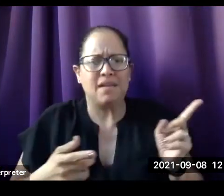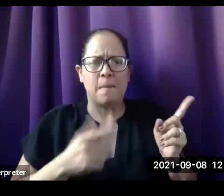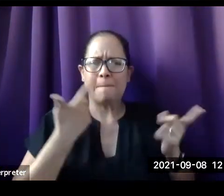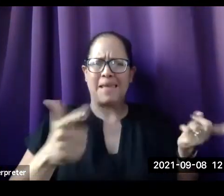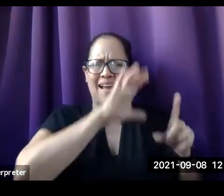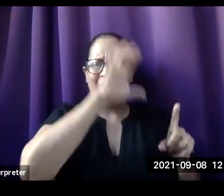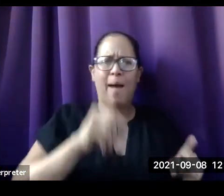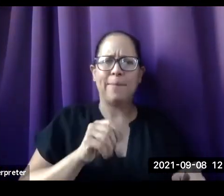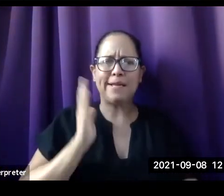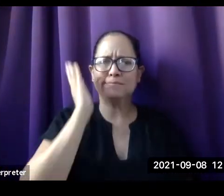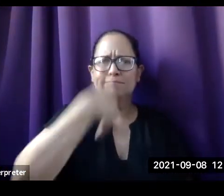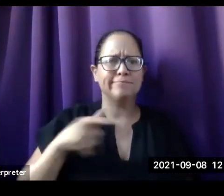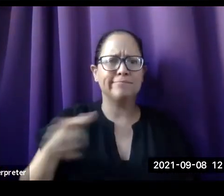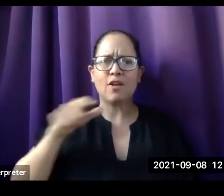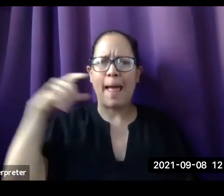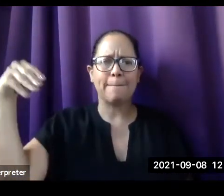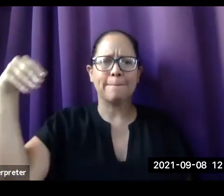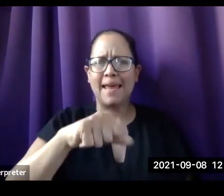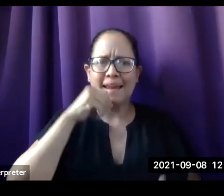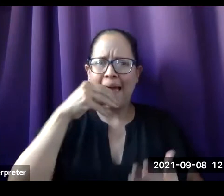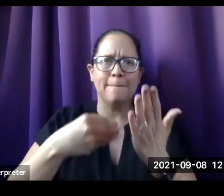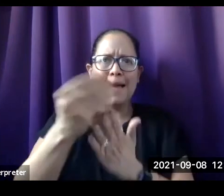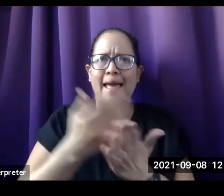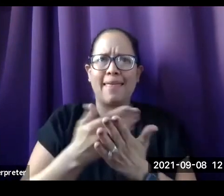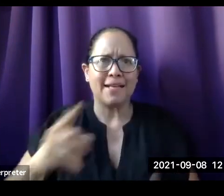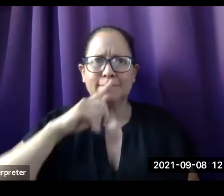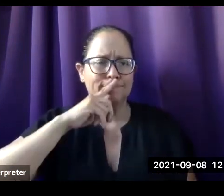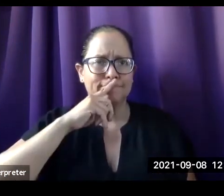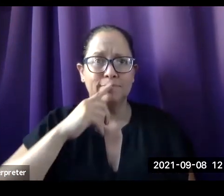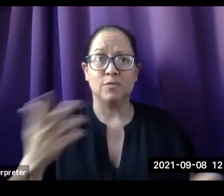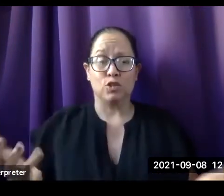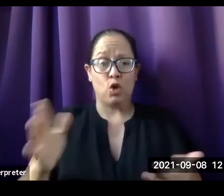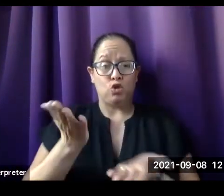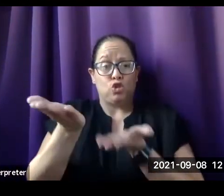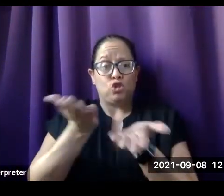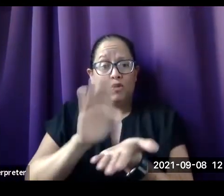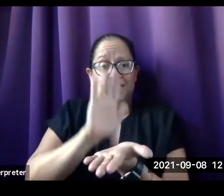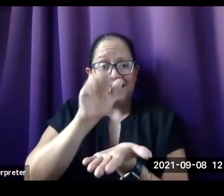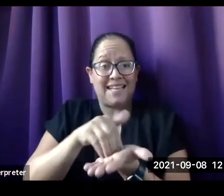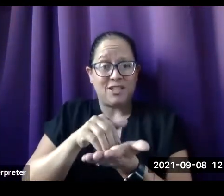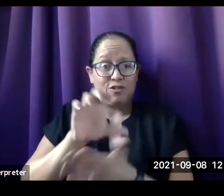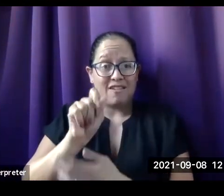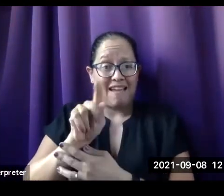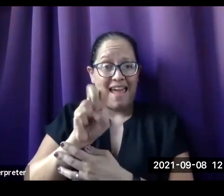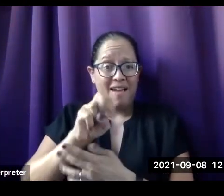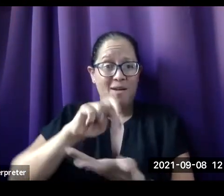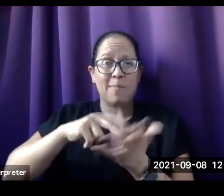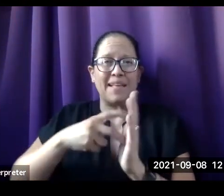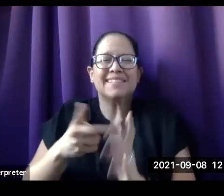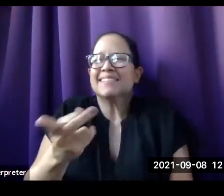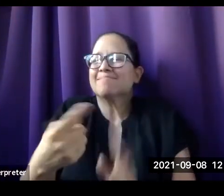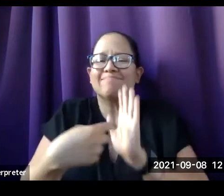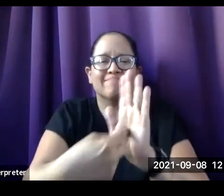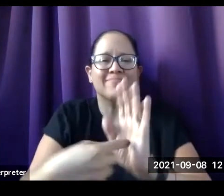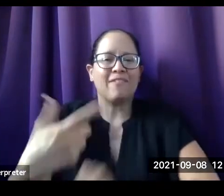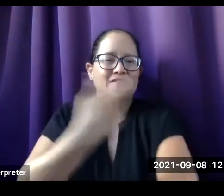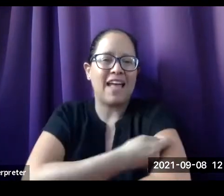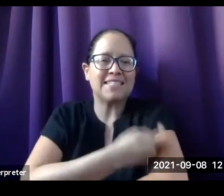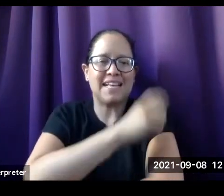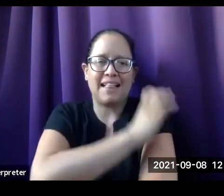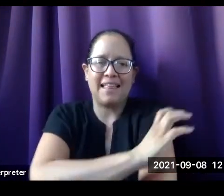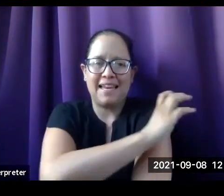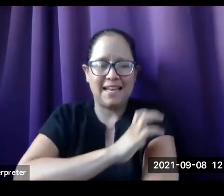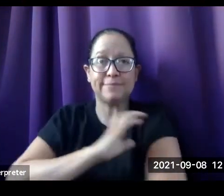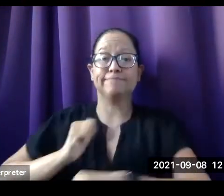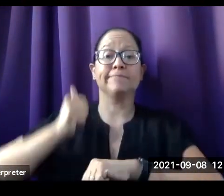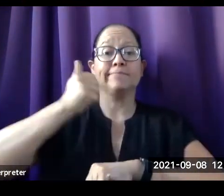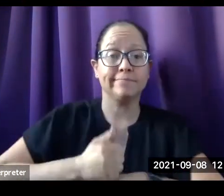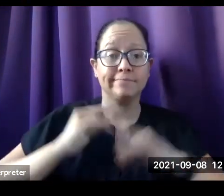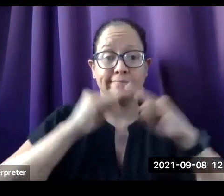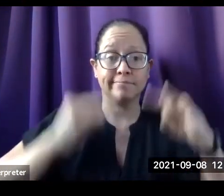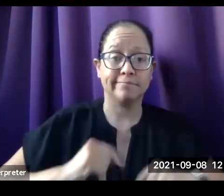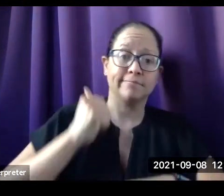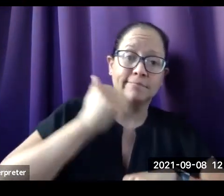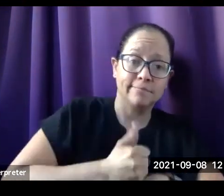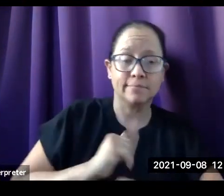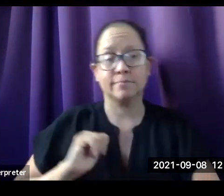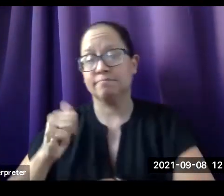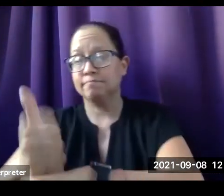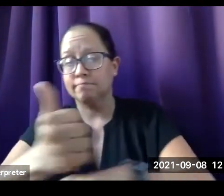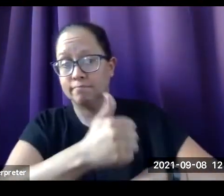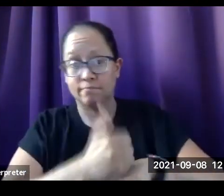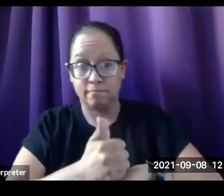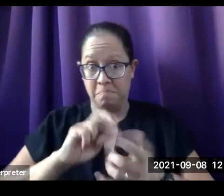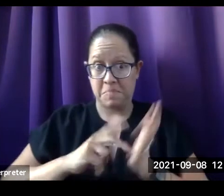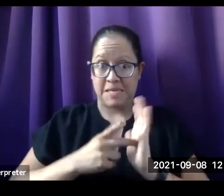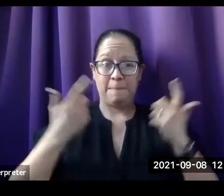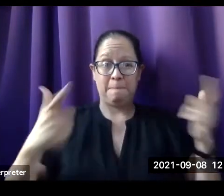In this case, we're thinking about sort of centered care like a vaccine clinic. So is this interview, interviewing notes, or they're trying to go into communities to meet them where they are, because they may not have transportation or what have you.